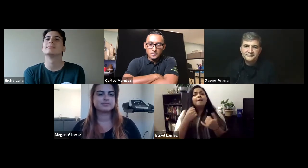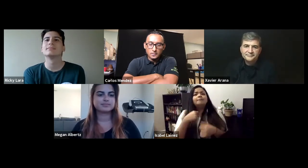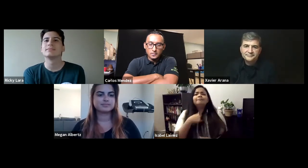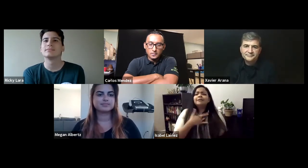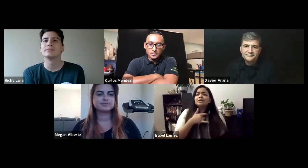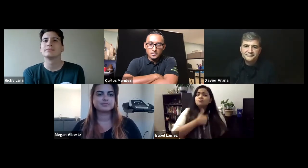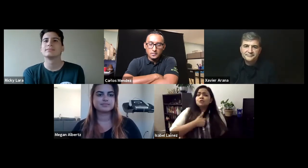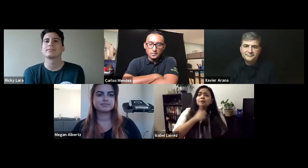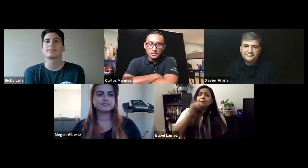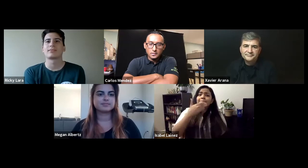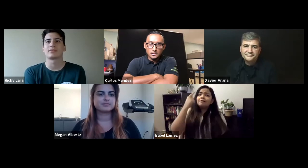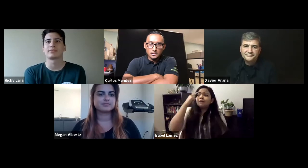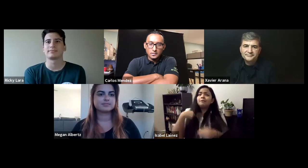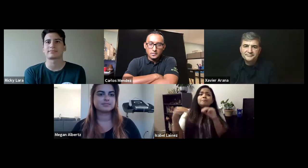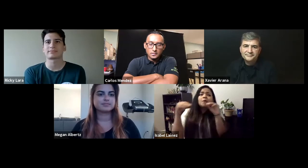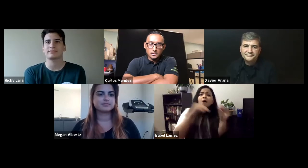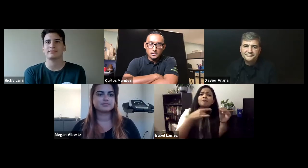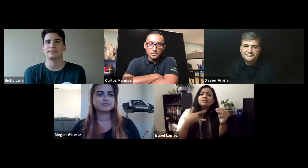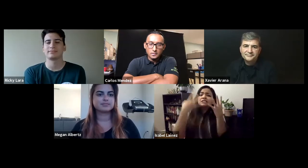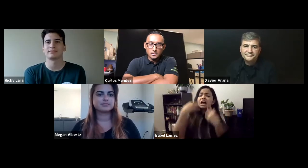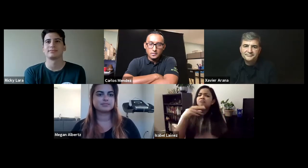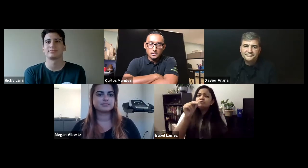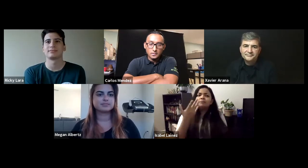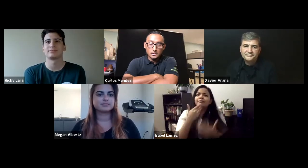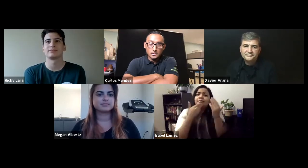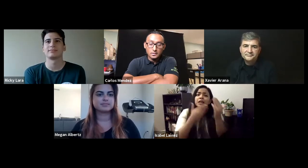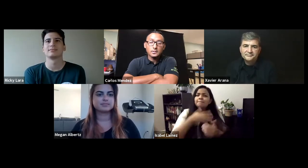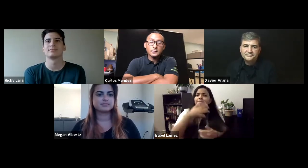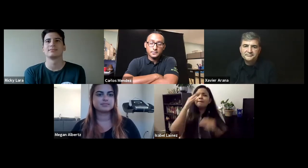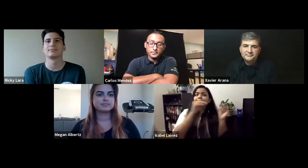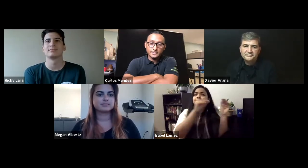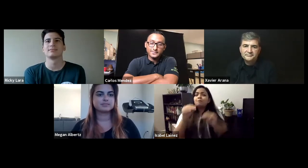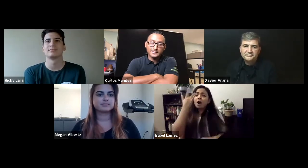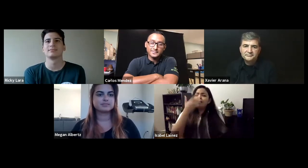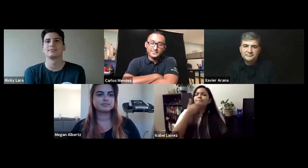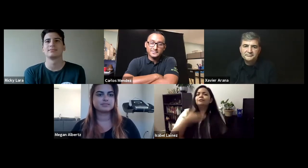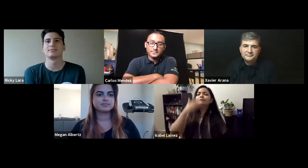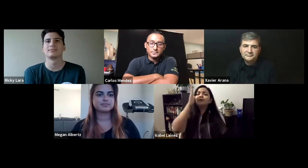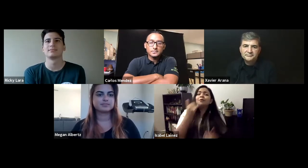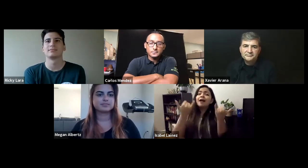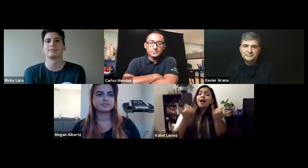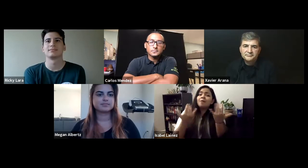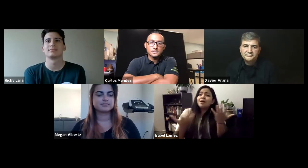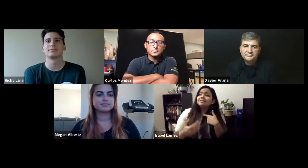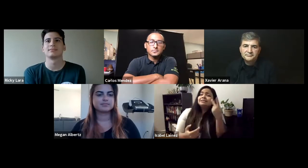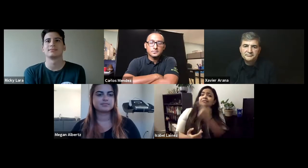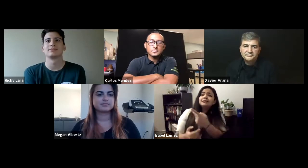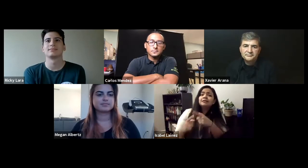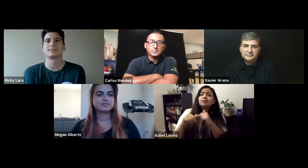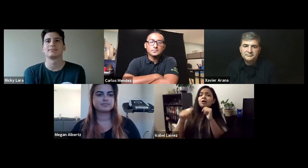with Spanish, learning how to read and write it definitely. Um...but I'm not sad that we moved to Canada.